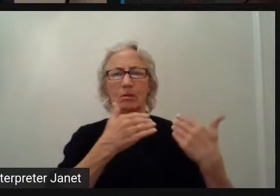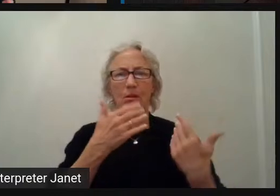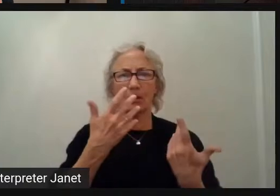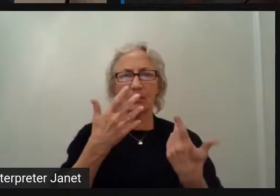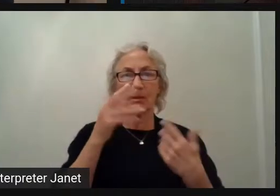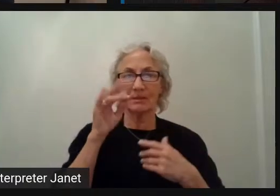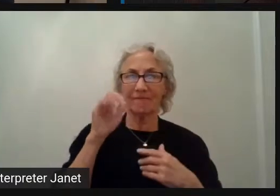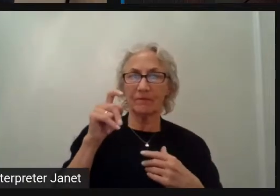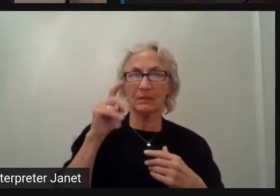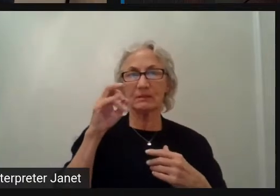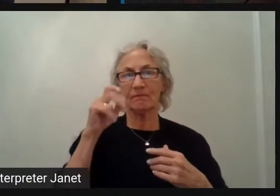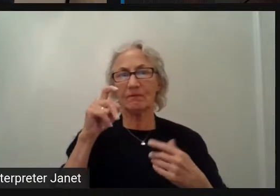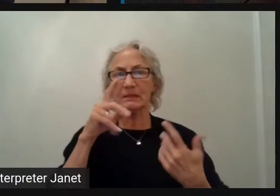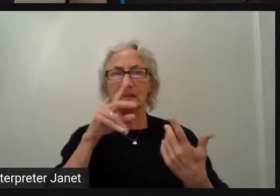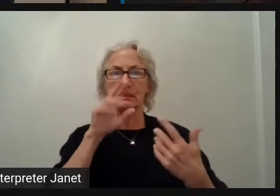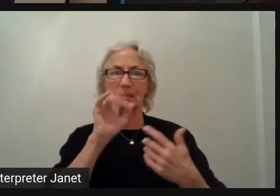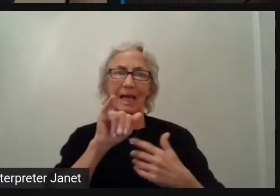many think that developers are